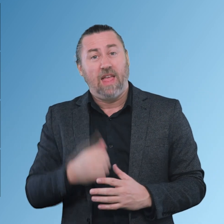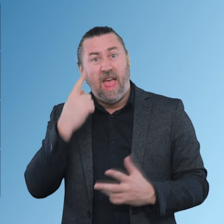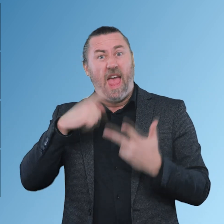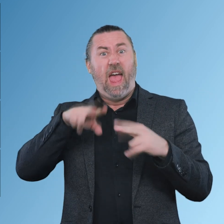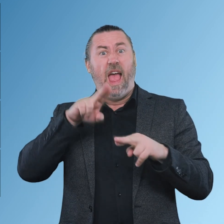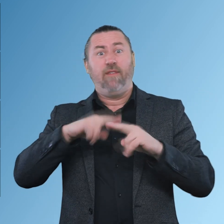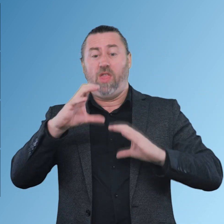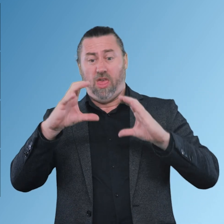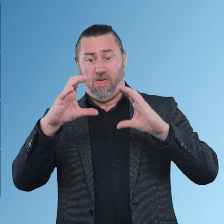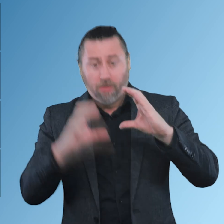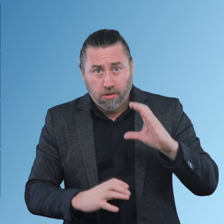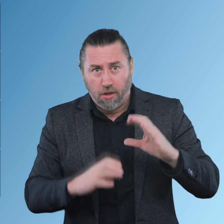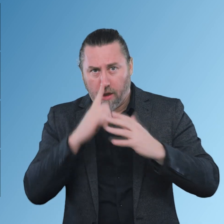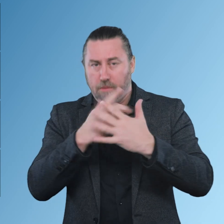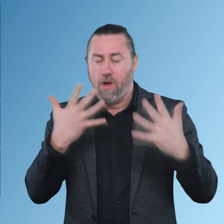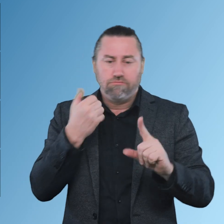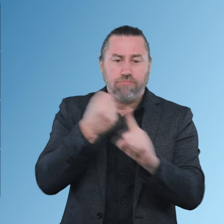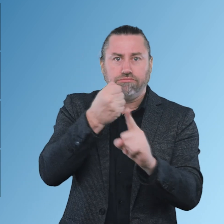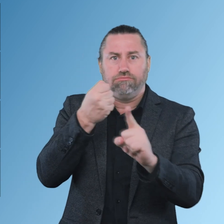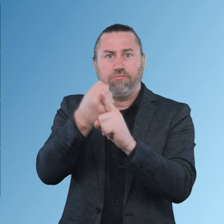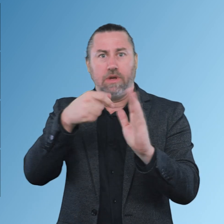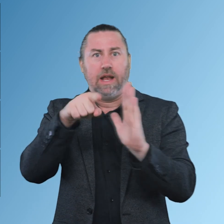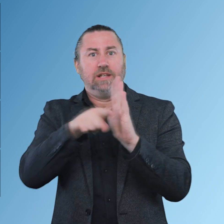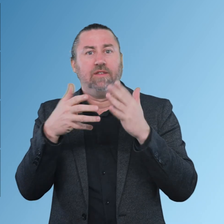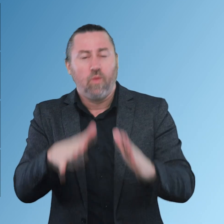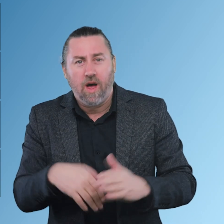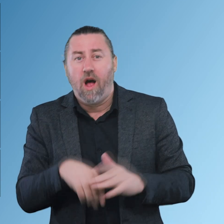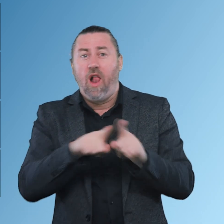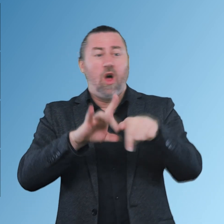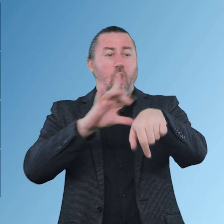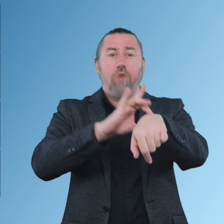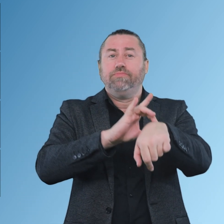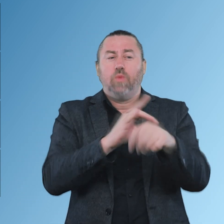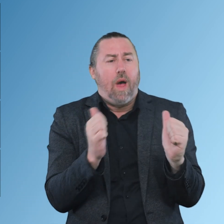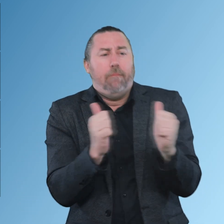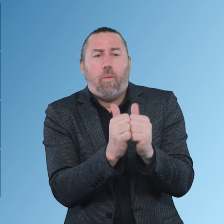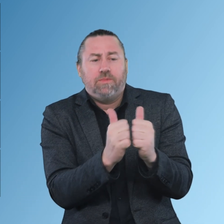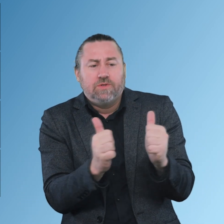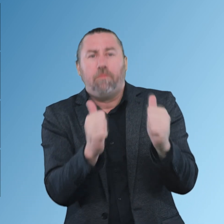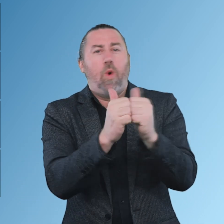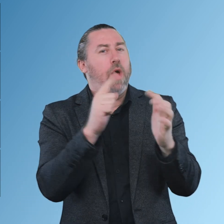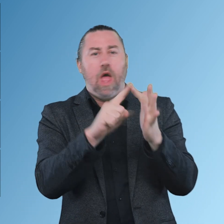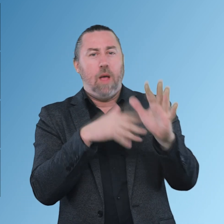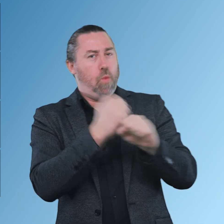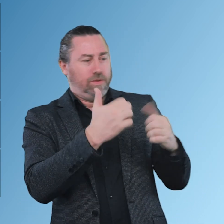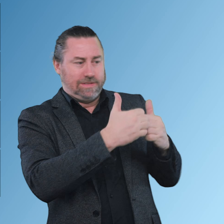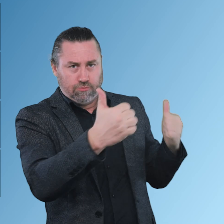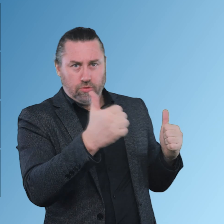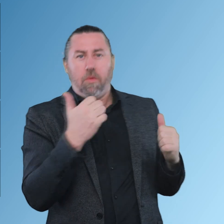potentially serious consequences, such as in primary care settings, which are the frontline of Australia's health care system.